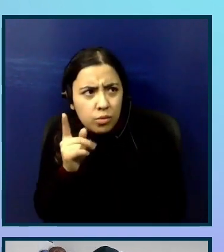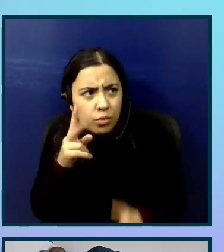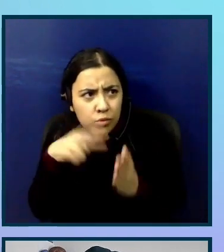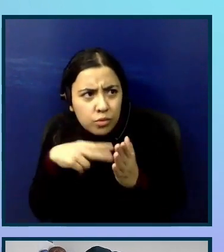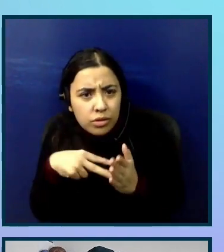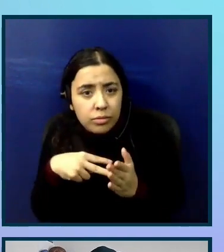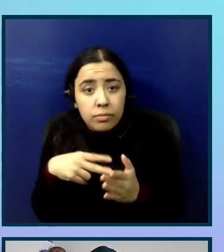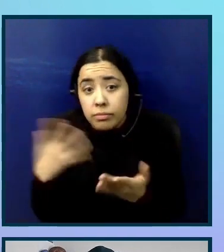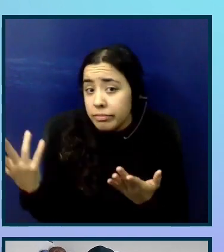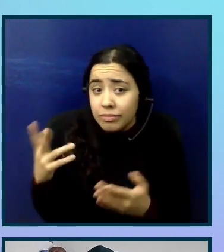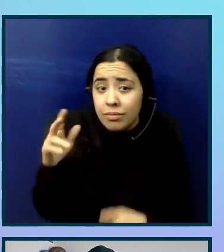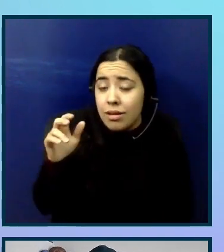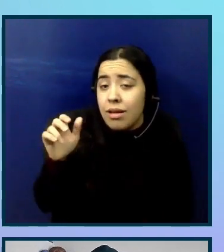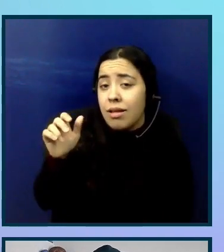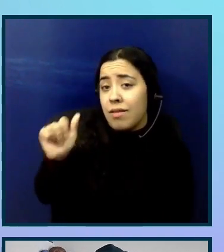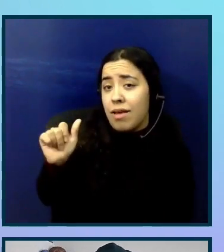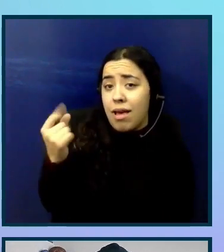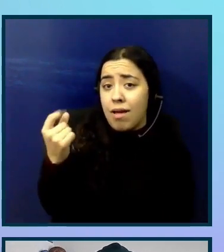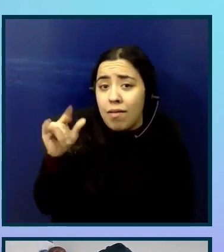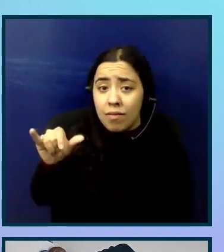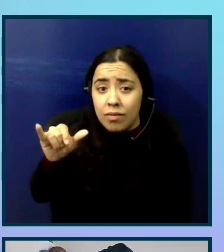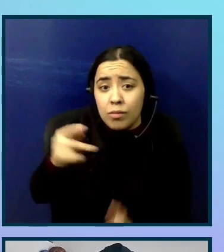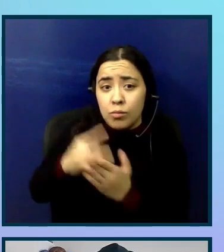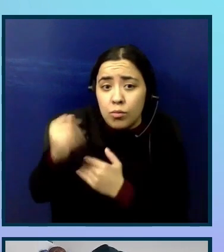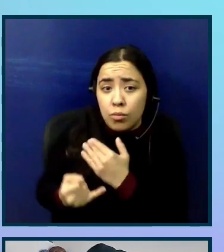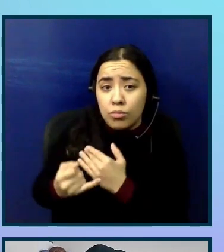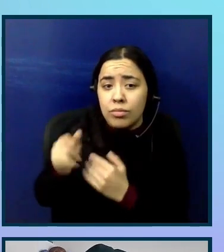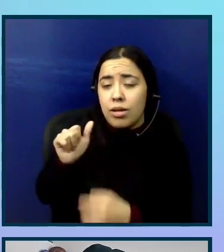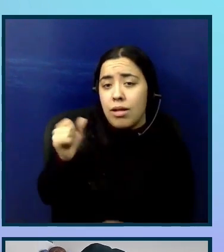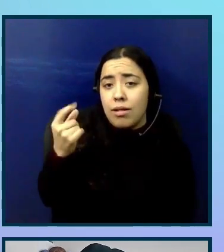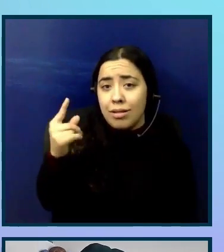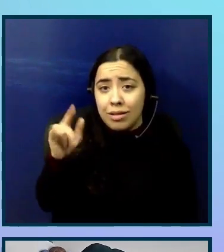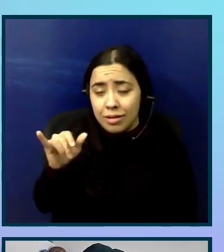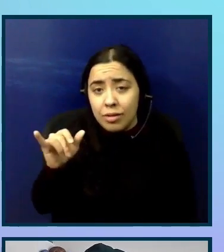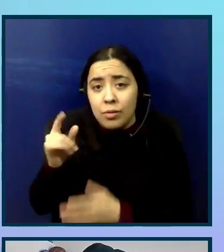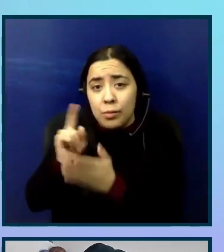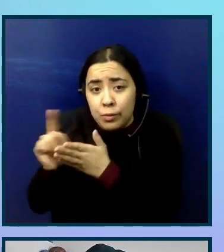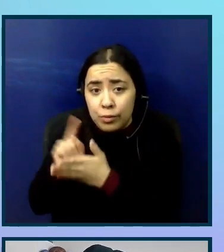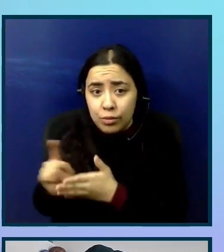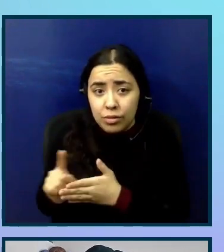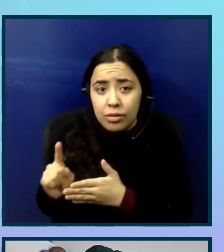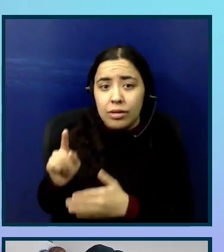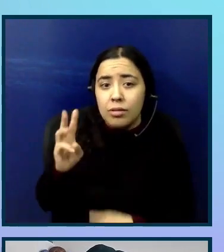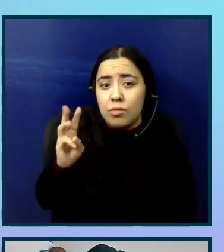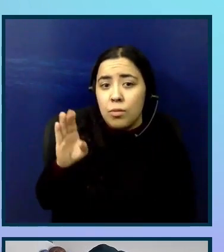A11y Weekly, WebAIM News Letter. They will give you 10 things to read a week, a month, right?